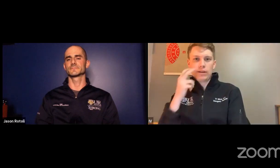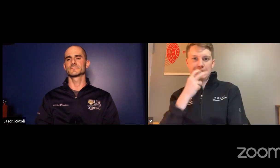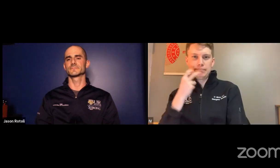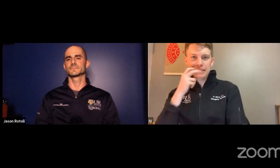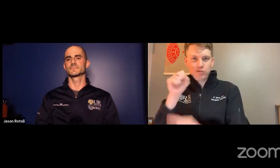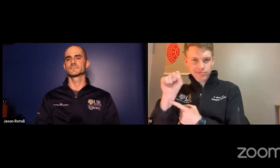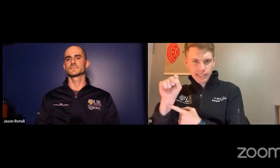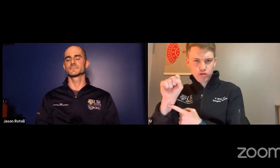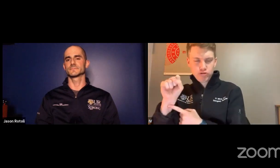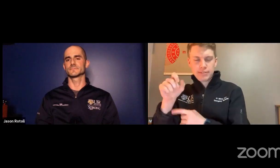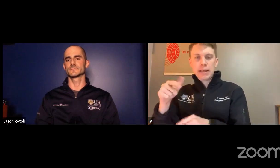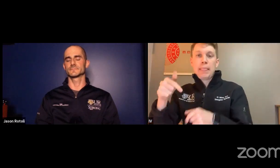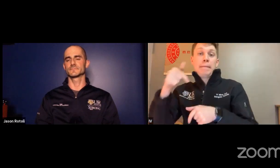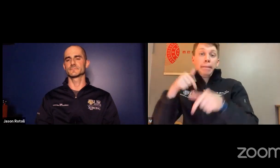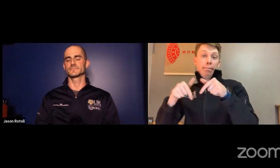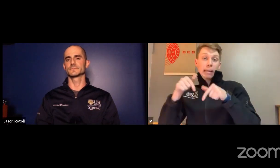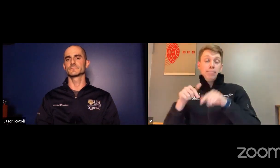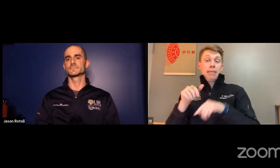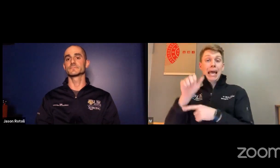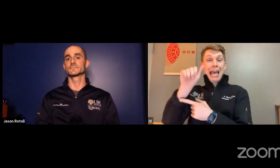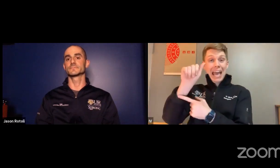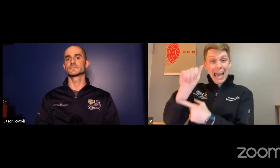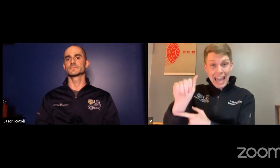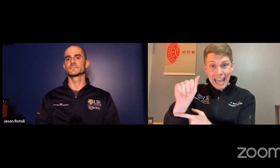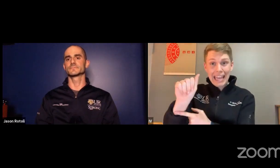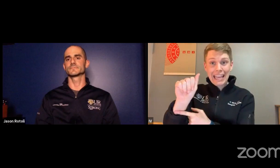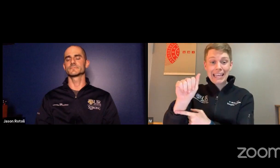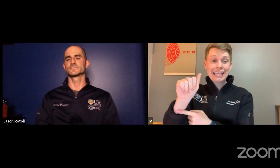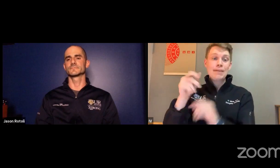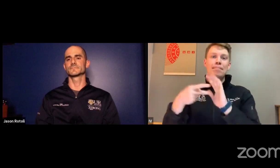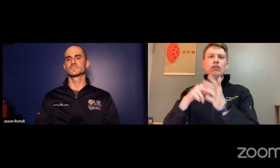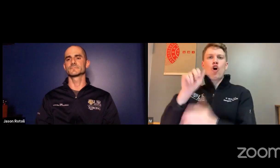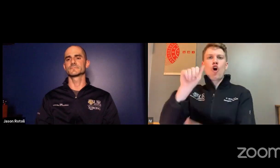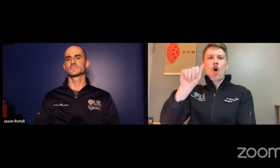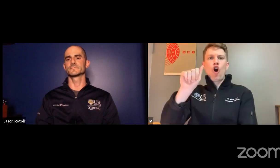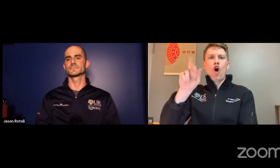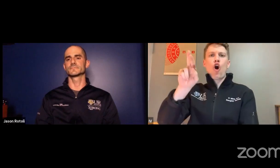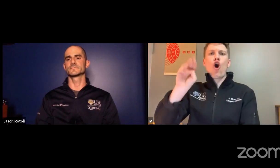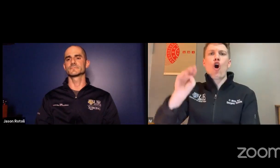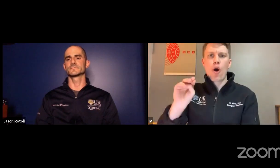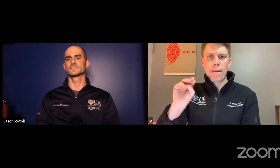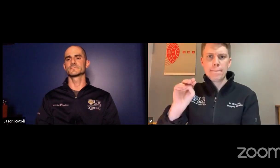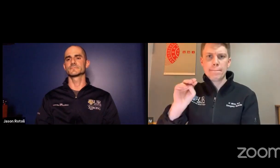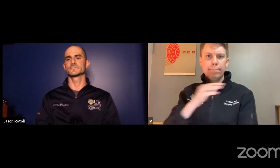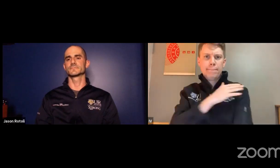So that's the A part, aphasia. S -- I'm sorry, actually, let me back up. I gave you the wrong